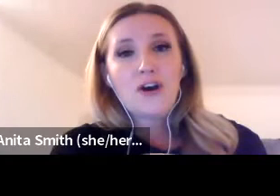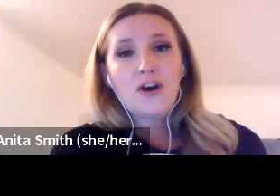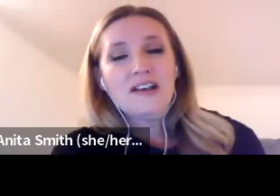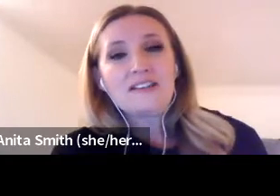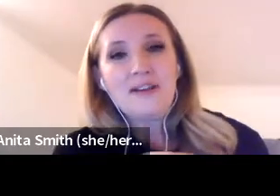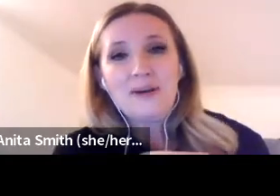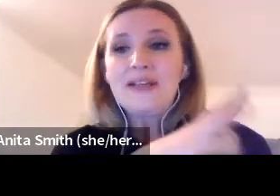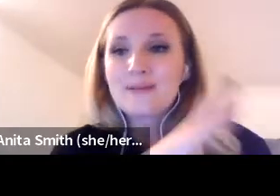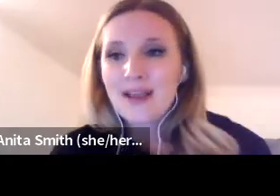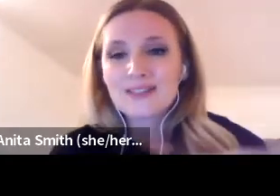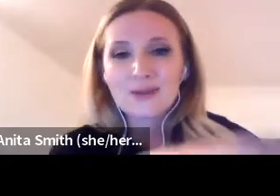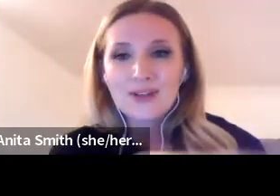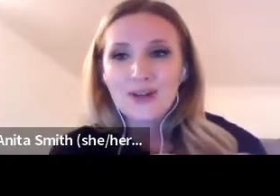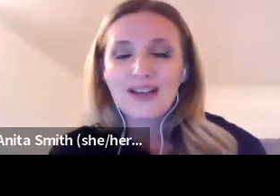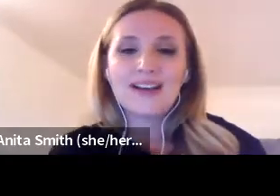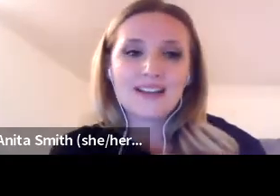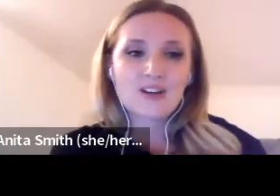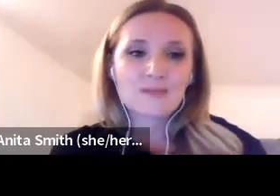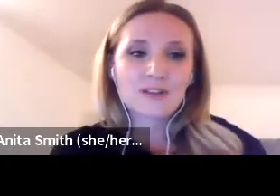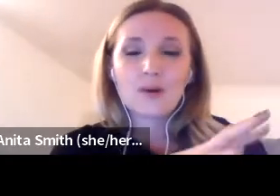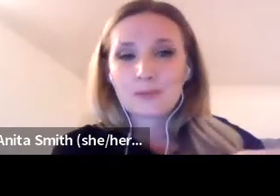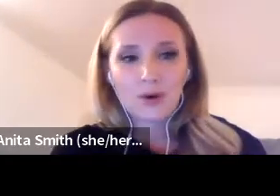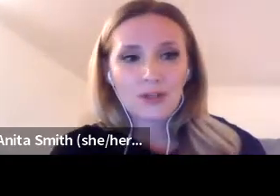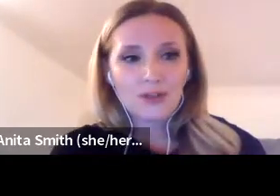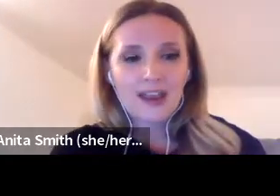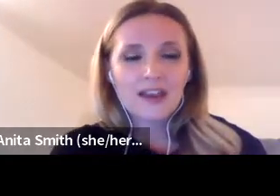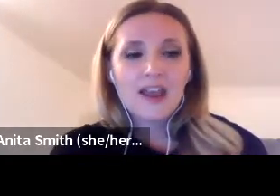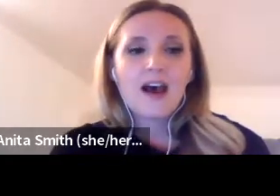So, it depends where you're going in terms of what support you'll get.